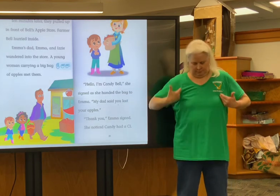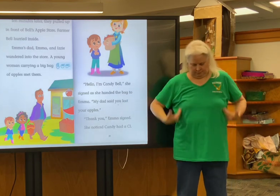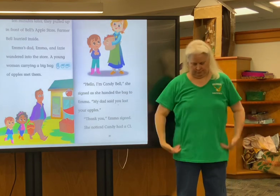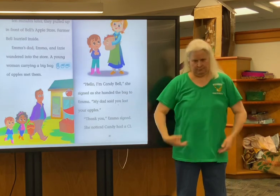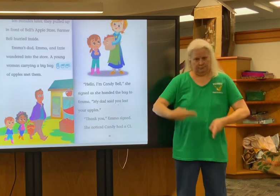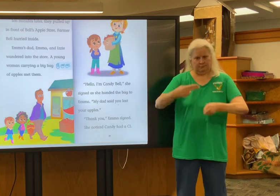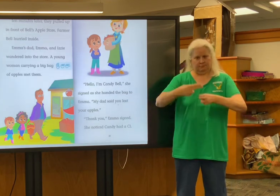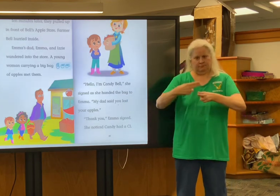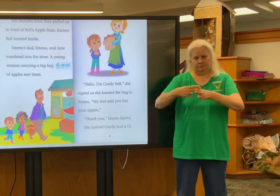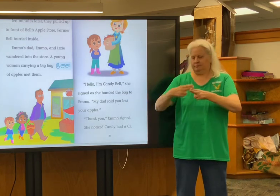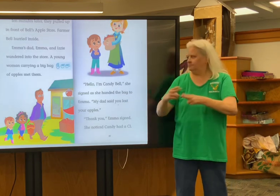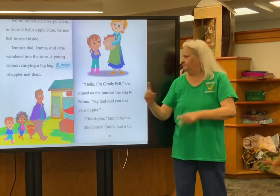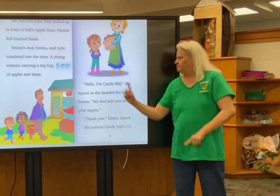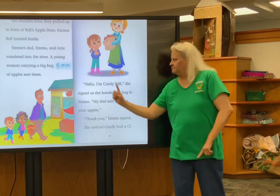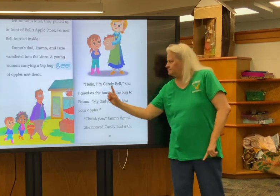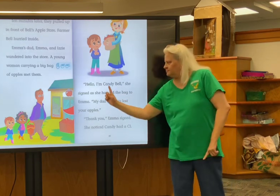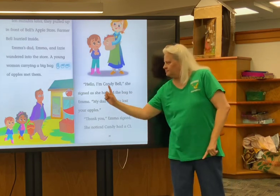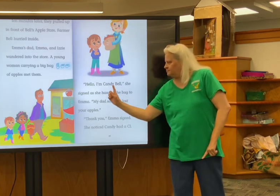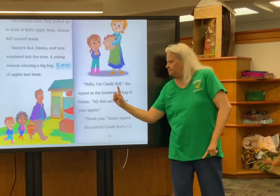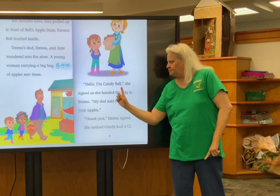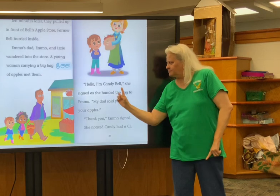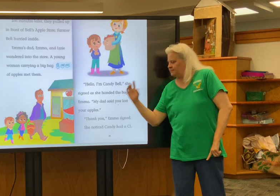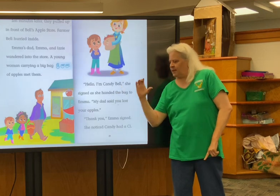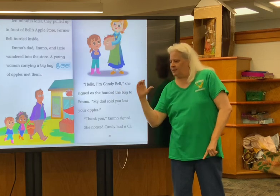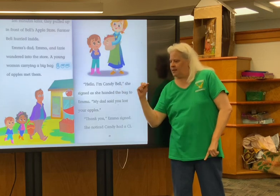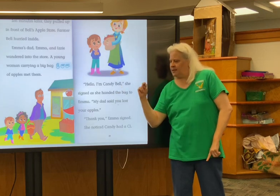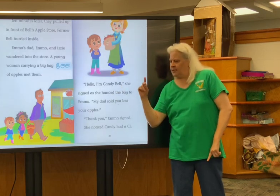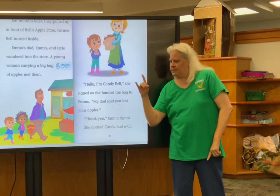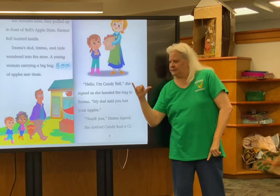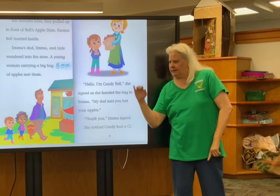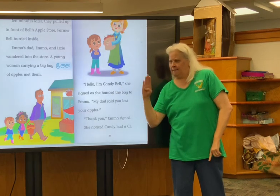"Hello, I'm Candy Bell,"